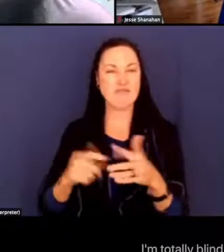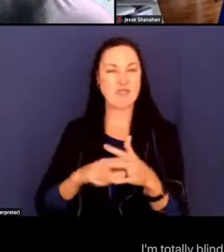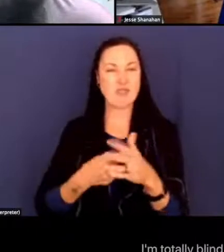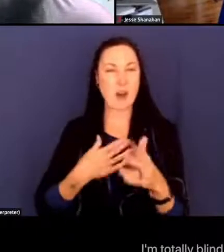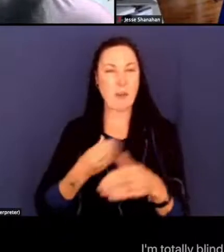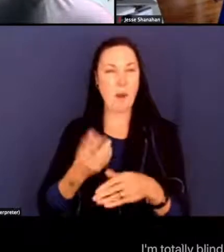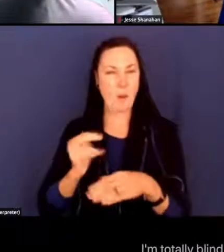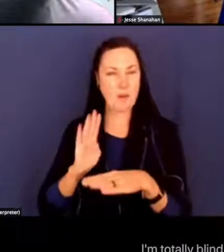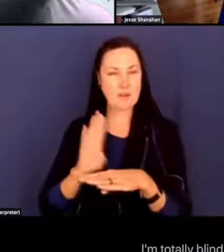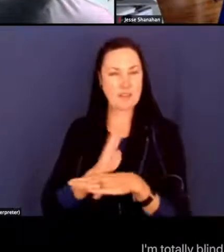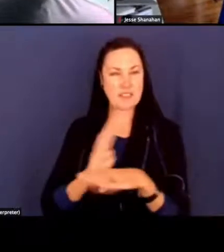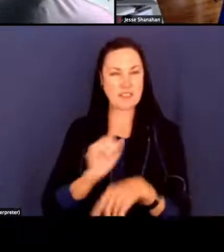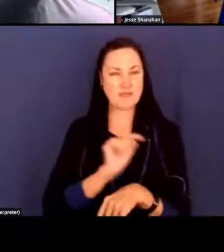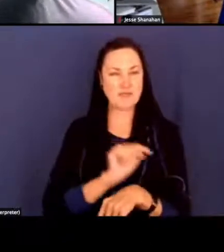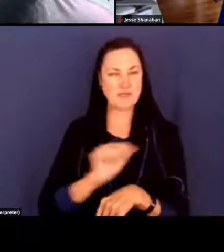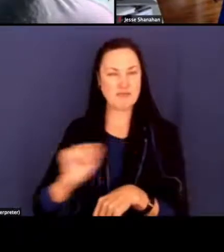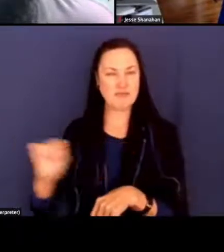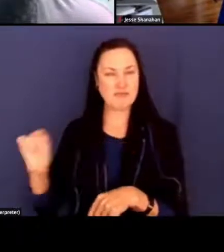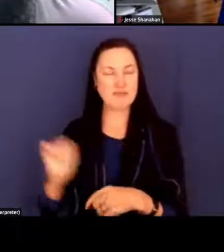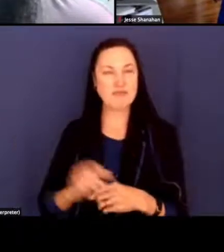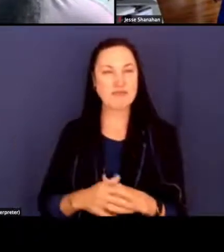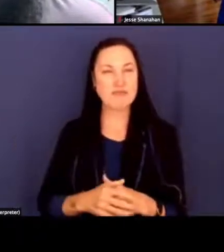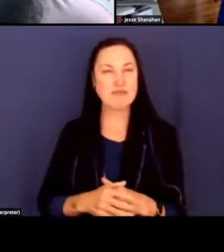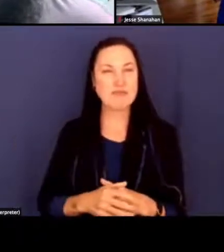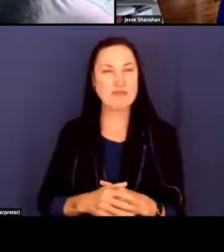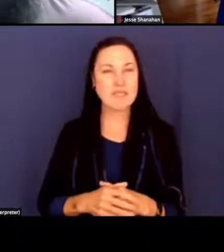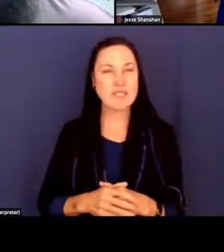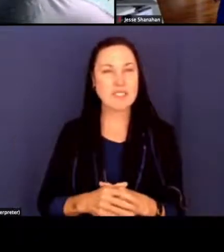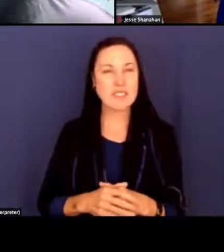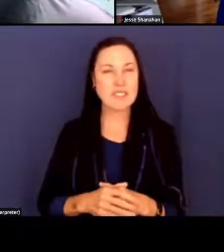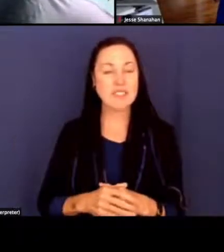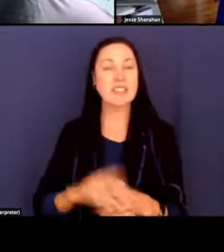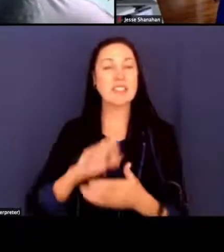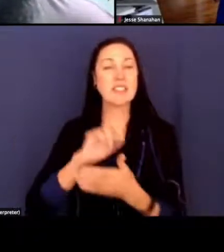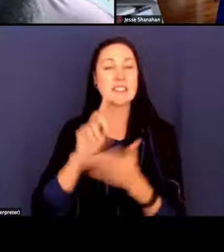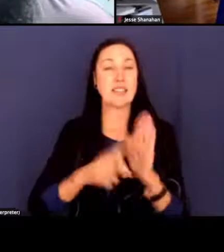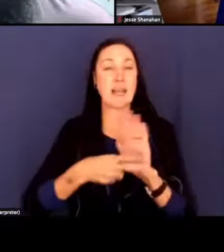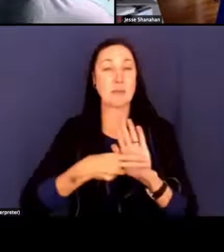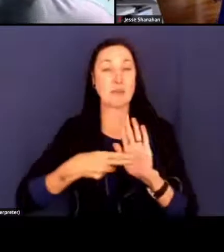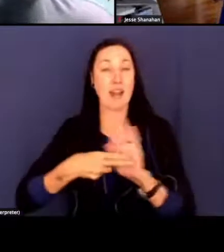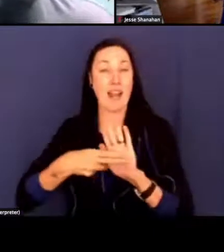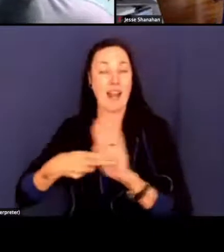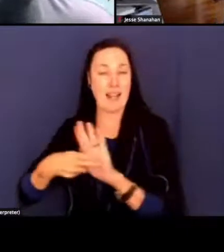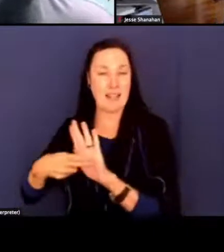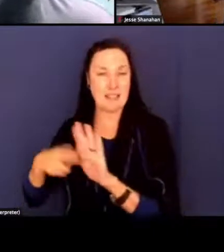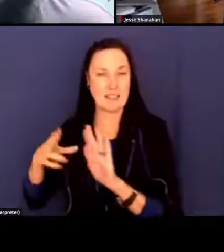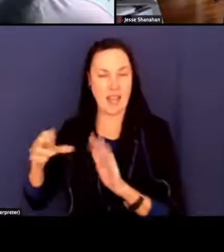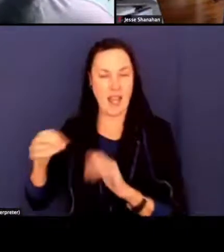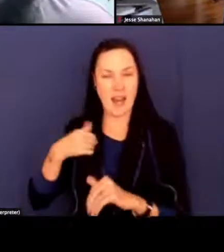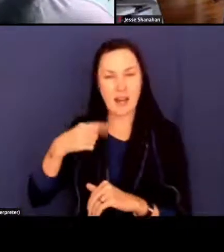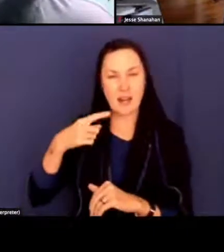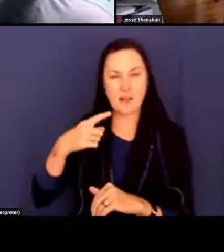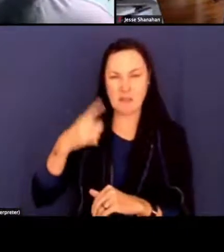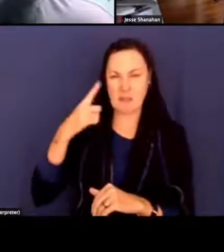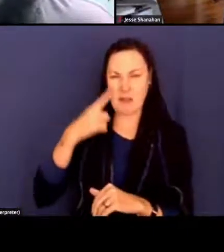in the food and drink space and also design and branding space and am having a good time there.